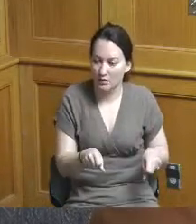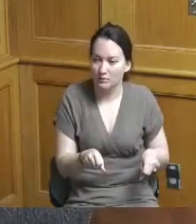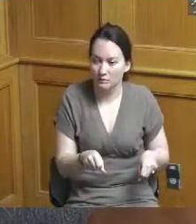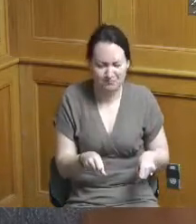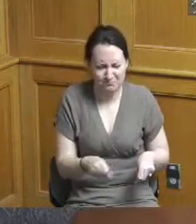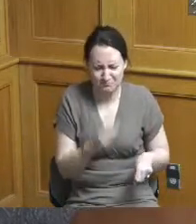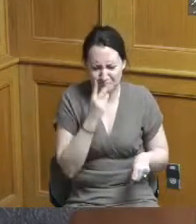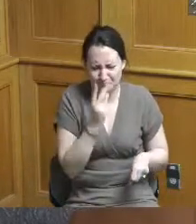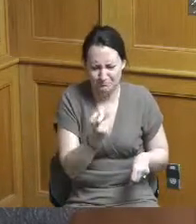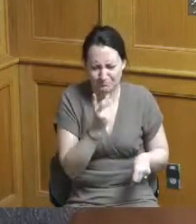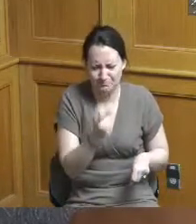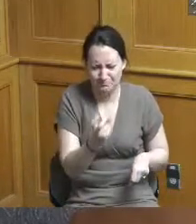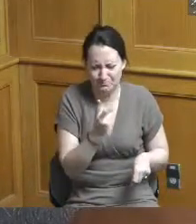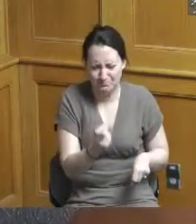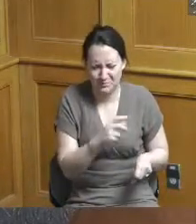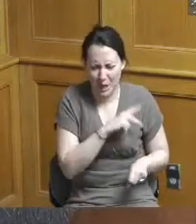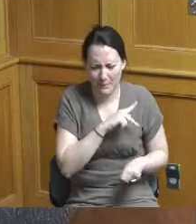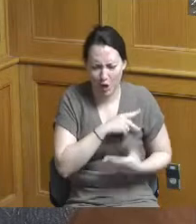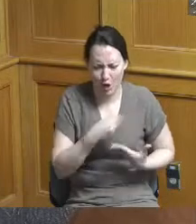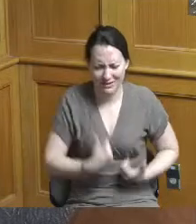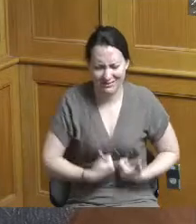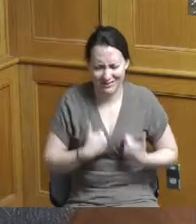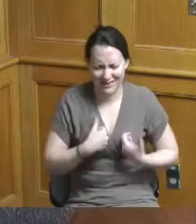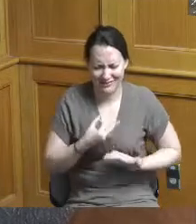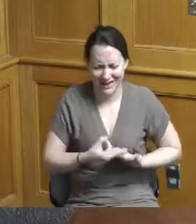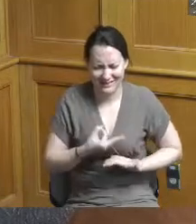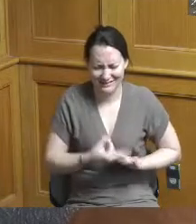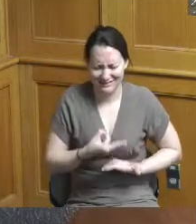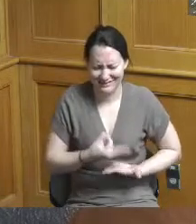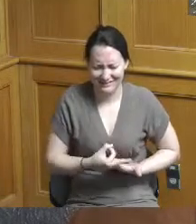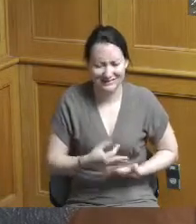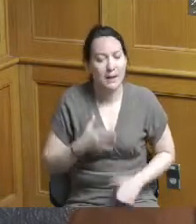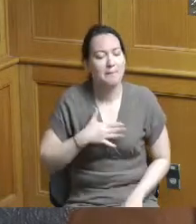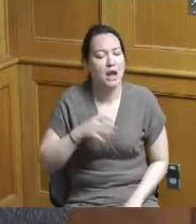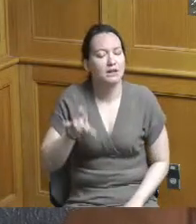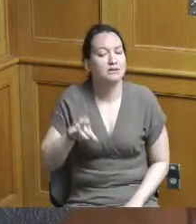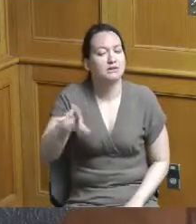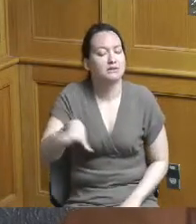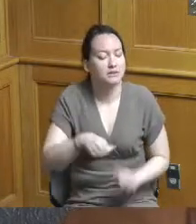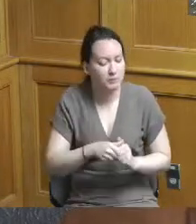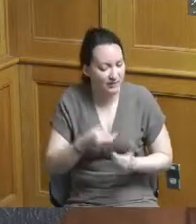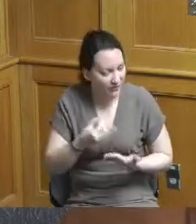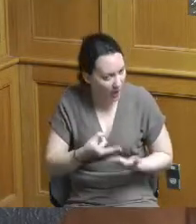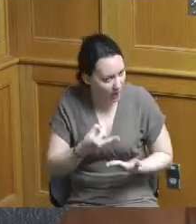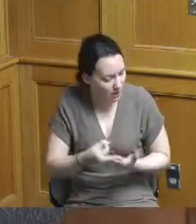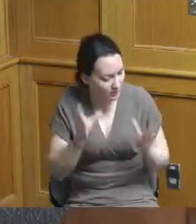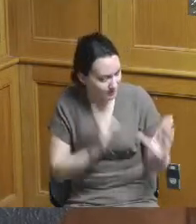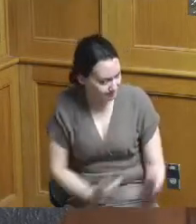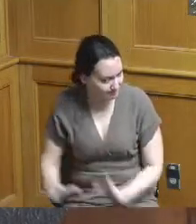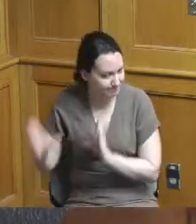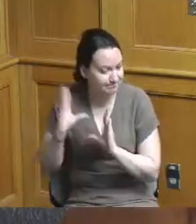do that in their own personal finances so that's my thing on the financing plan that was presented